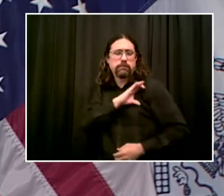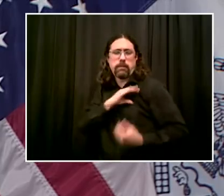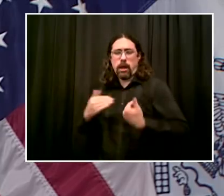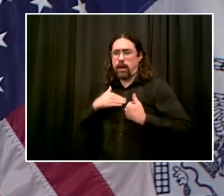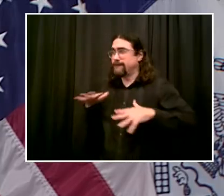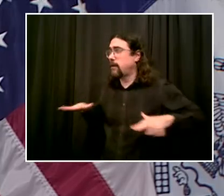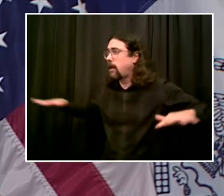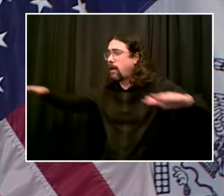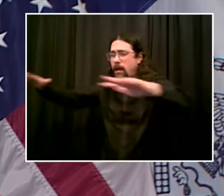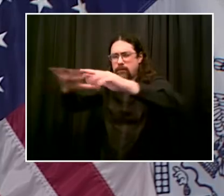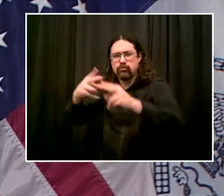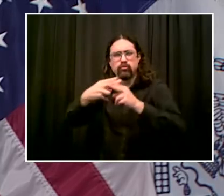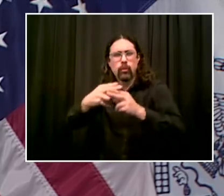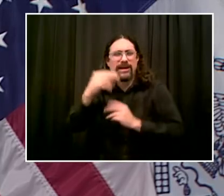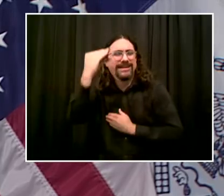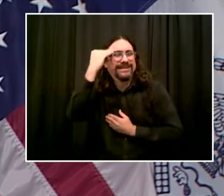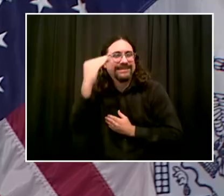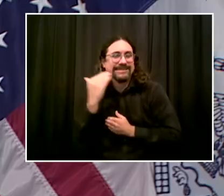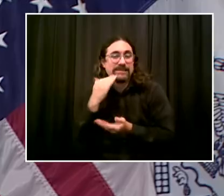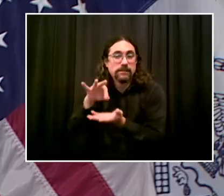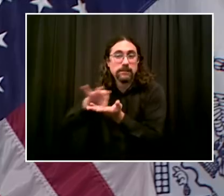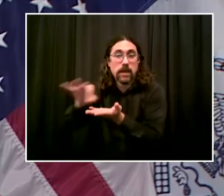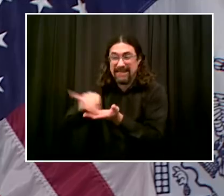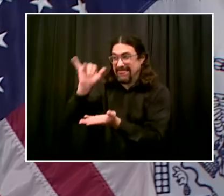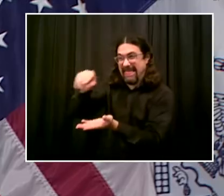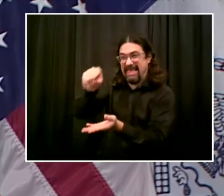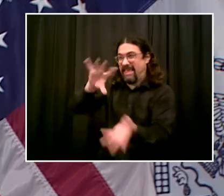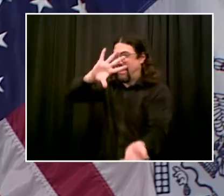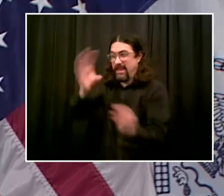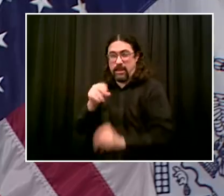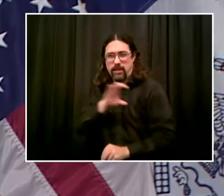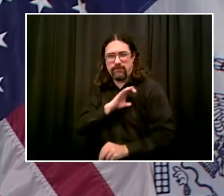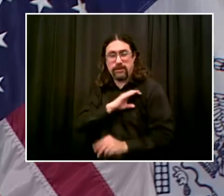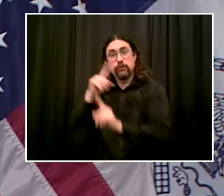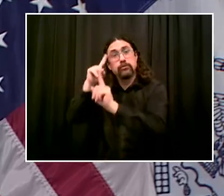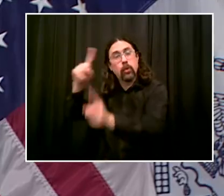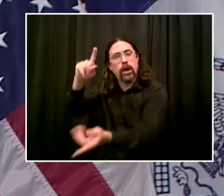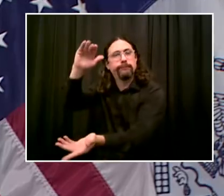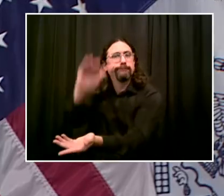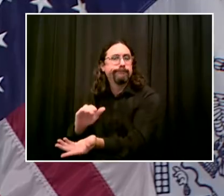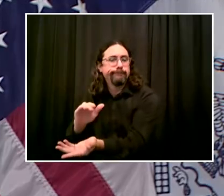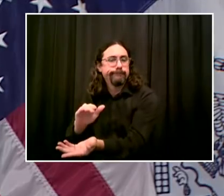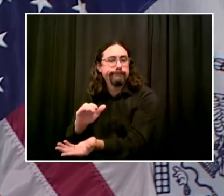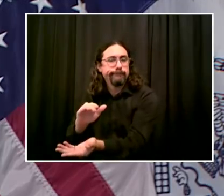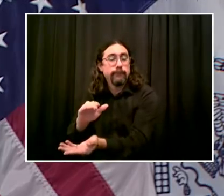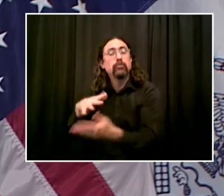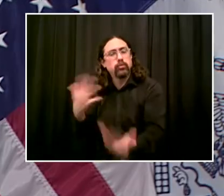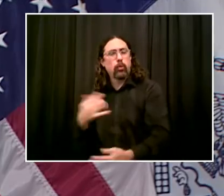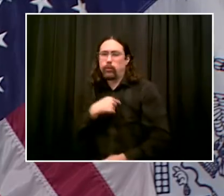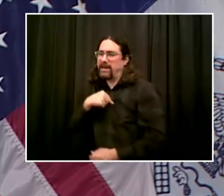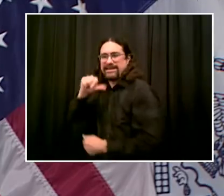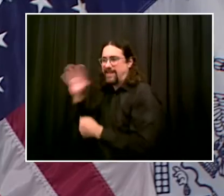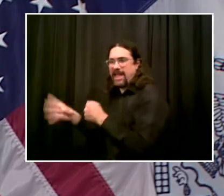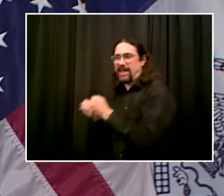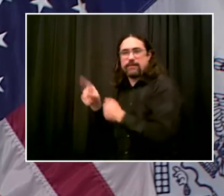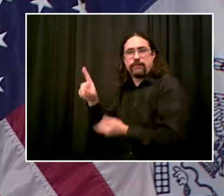VARIETY OF OTHER MOVES. MOVING PEOPLE FROM DESK JOBS